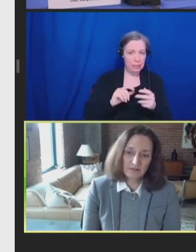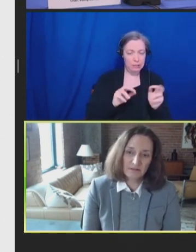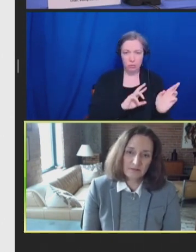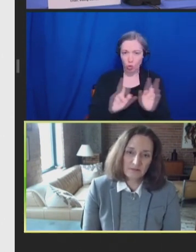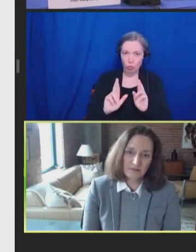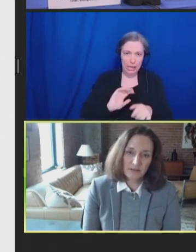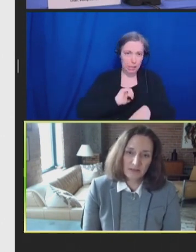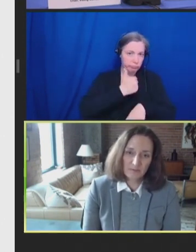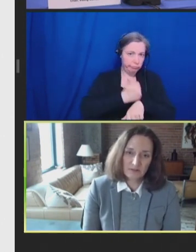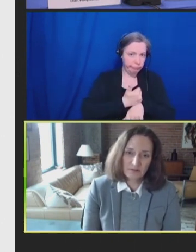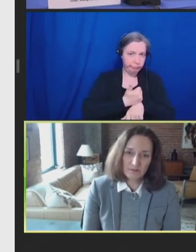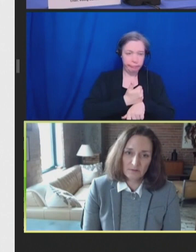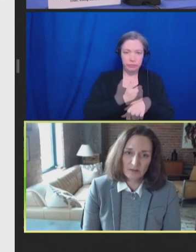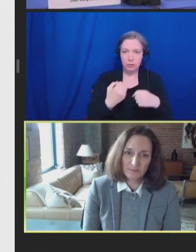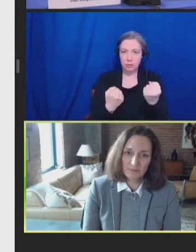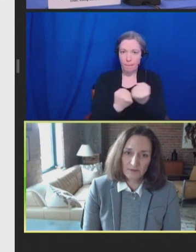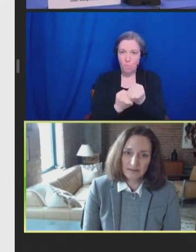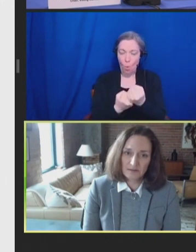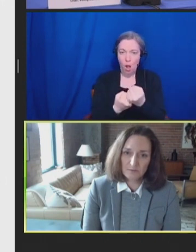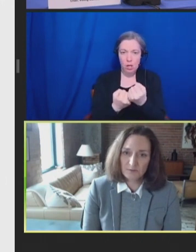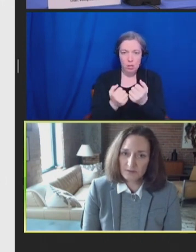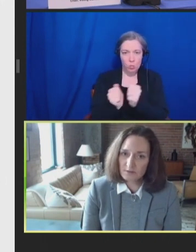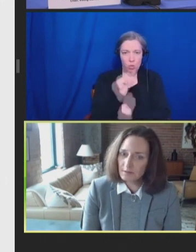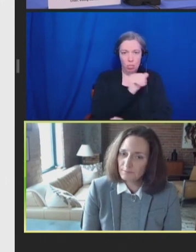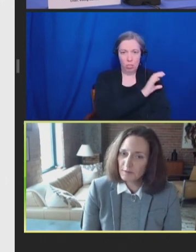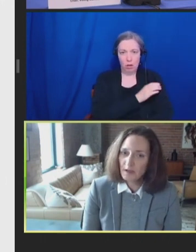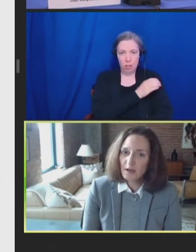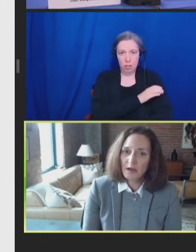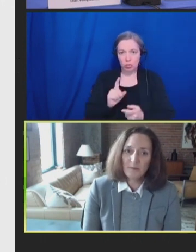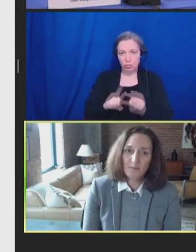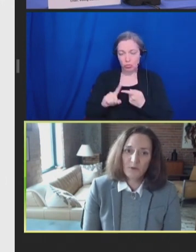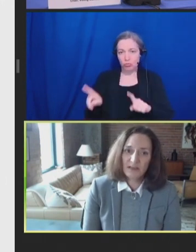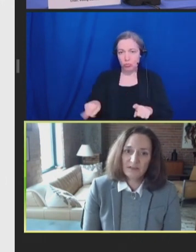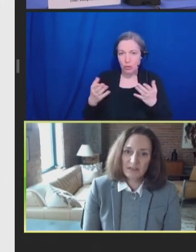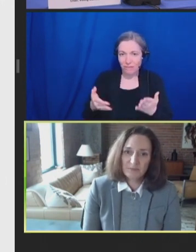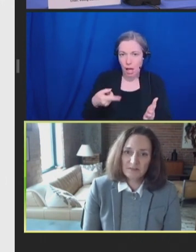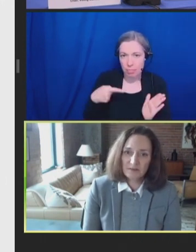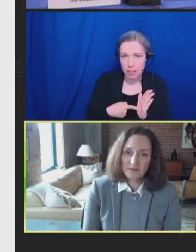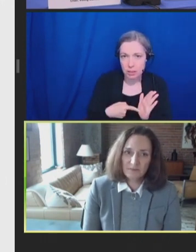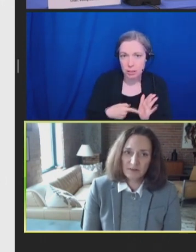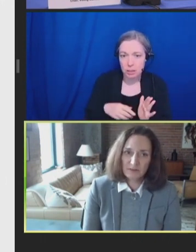clinicians in being able to provide this potentially. We have an immunization